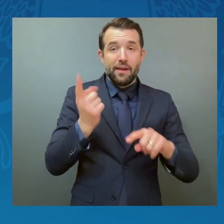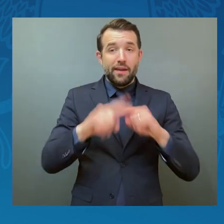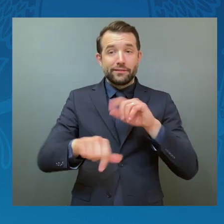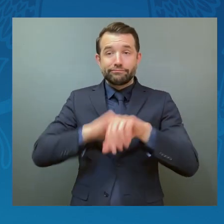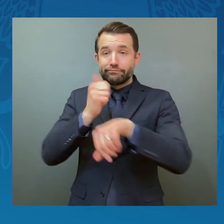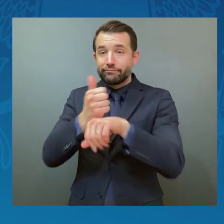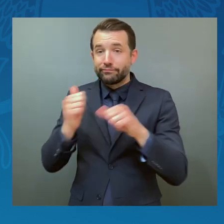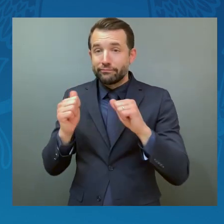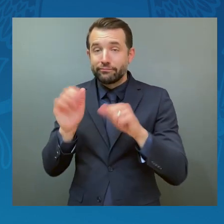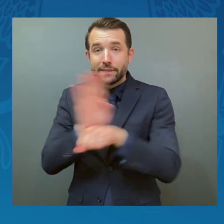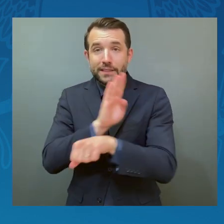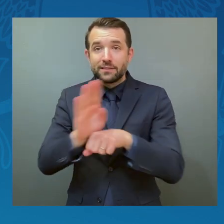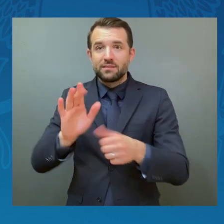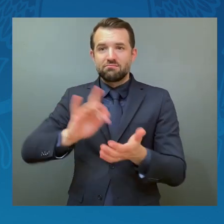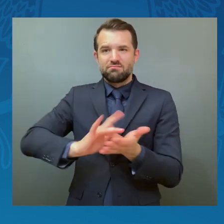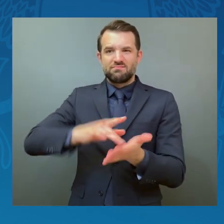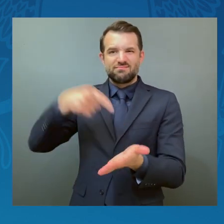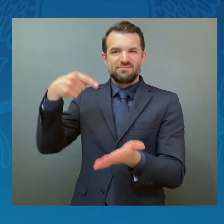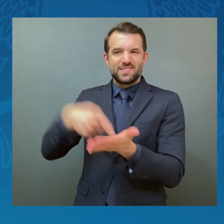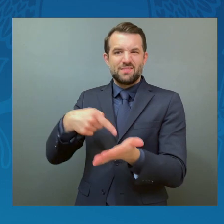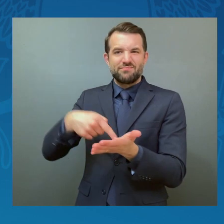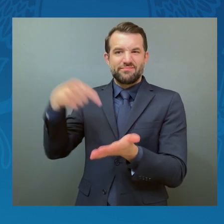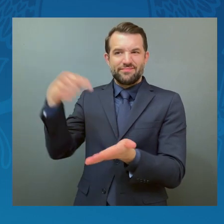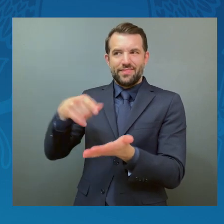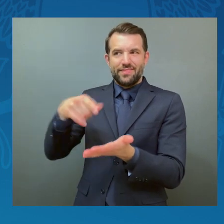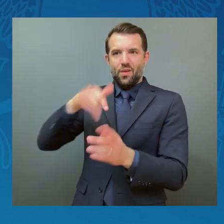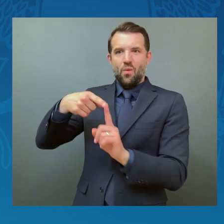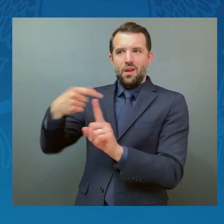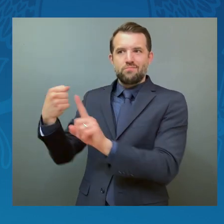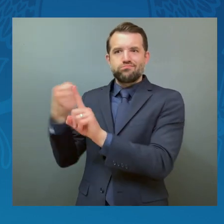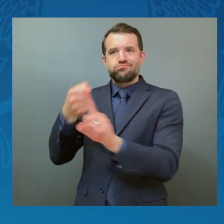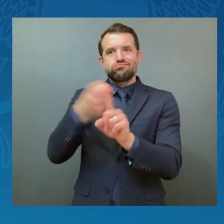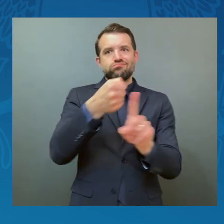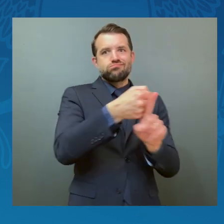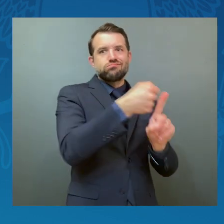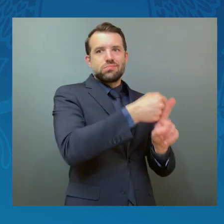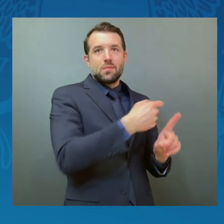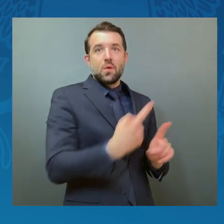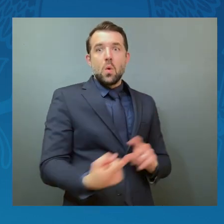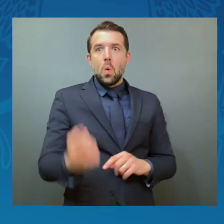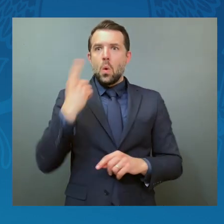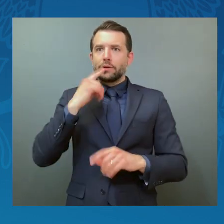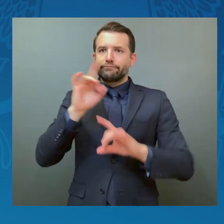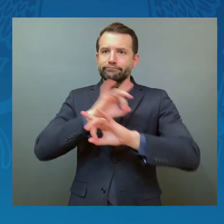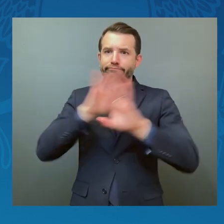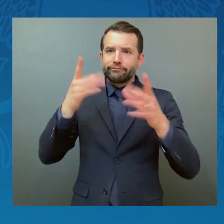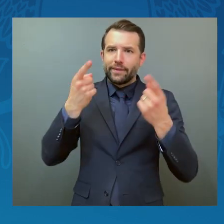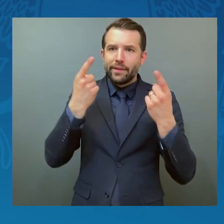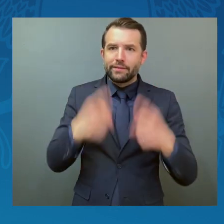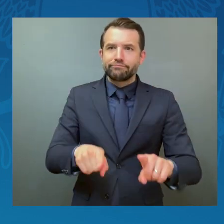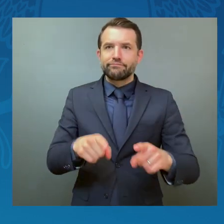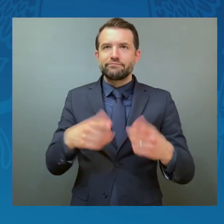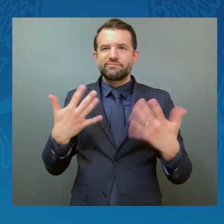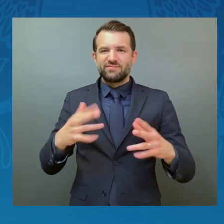It takes one nightmare for a family and makes it all worse. Over the last few months, my team at OMB